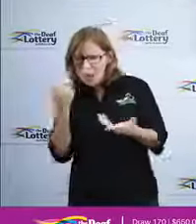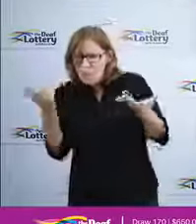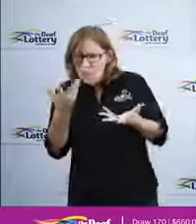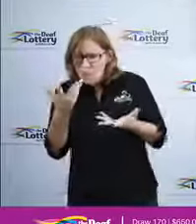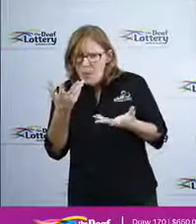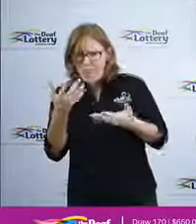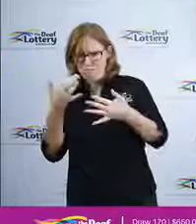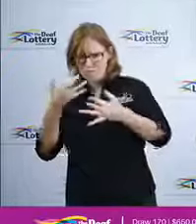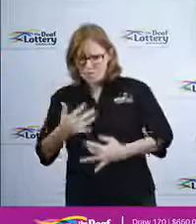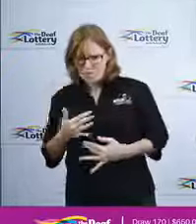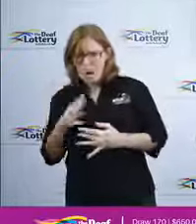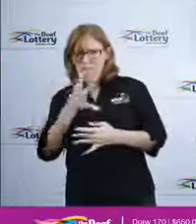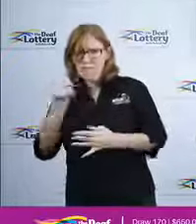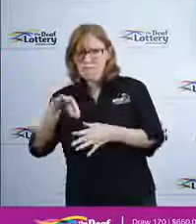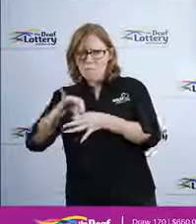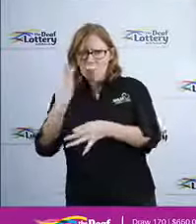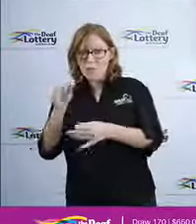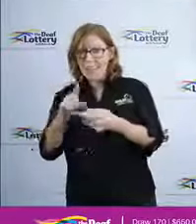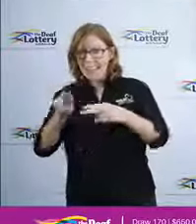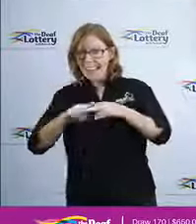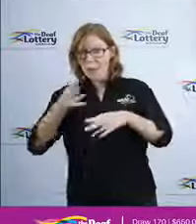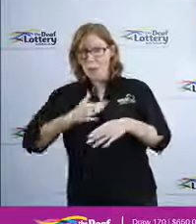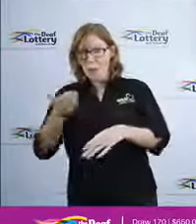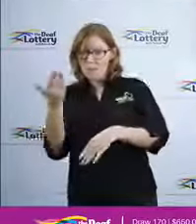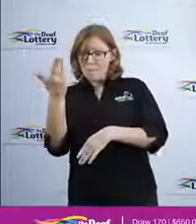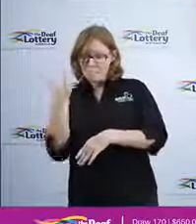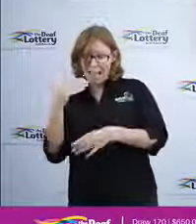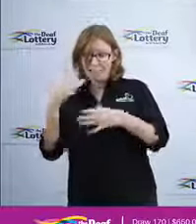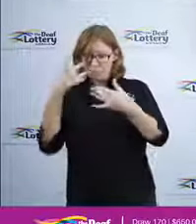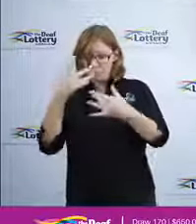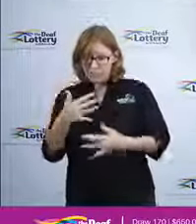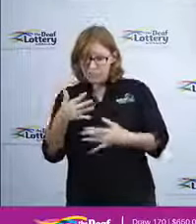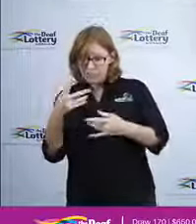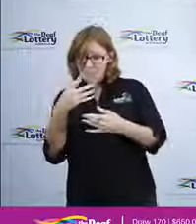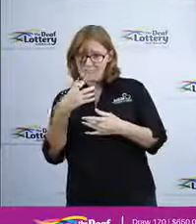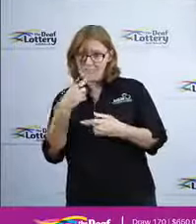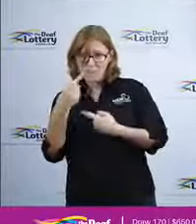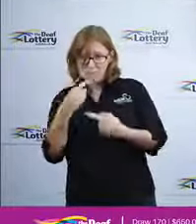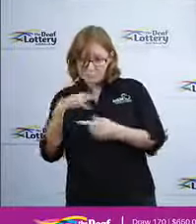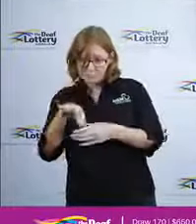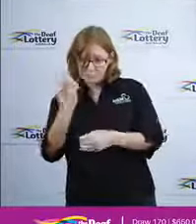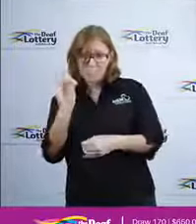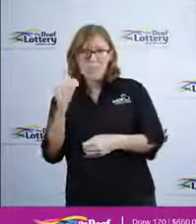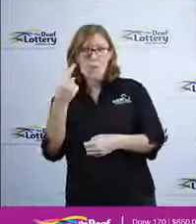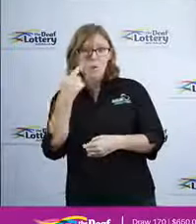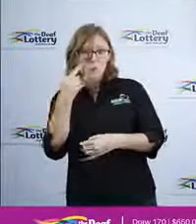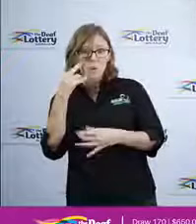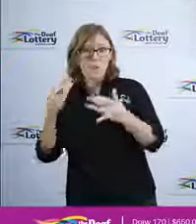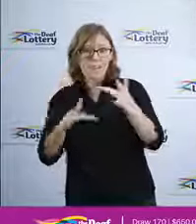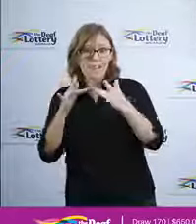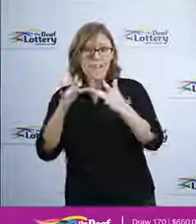past draws all you need to do is head to our website at www.deaflottery.com.au/winners.